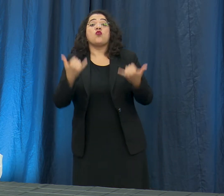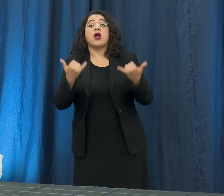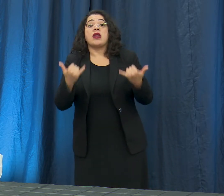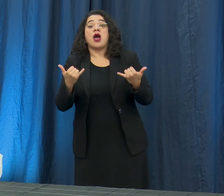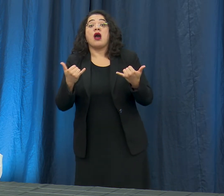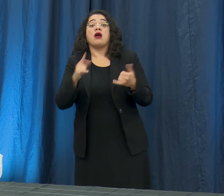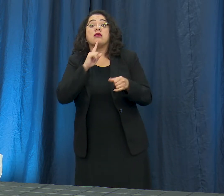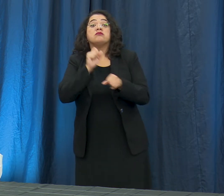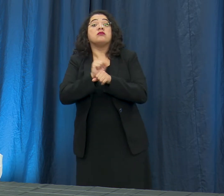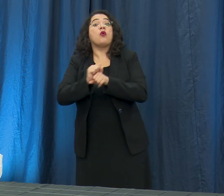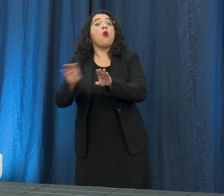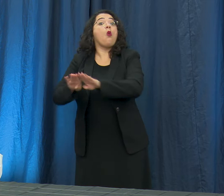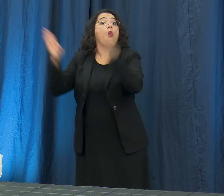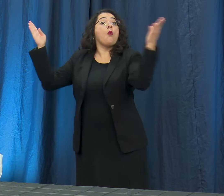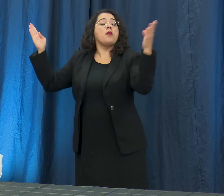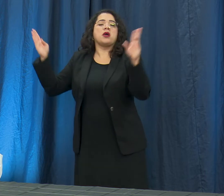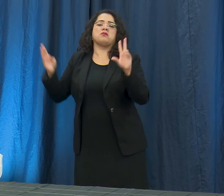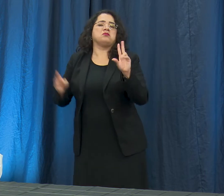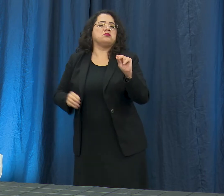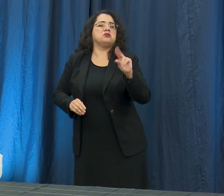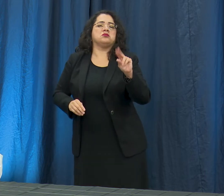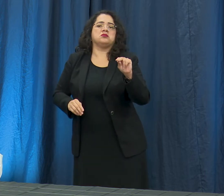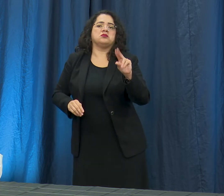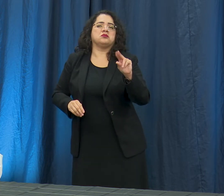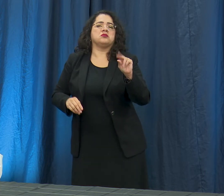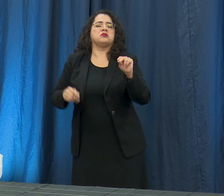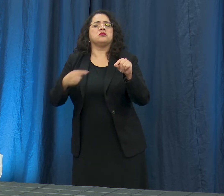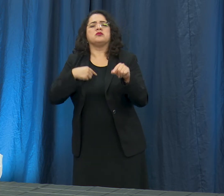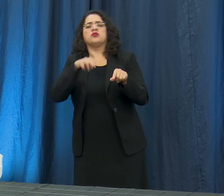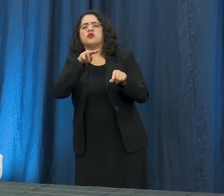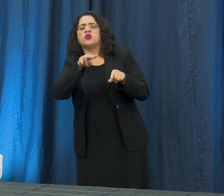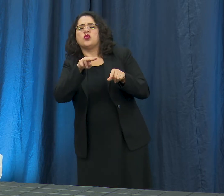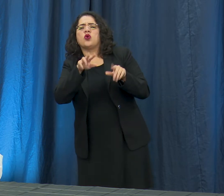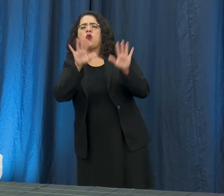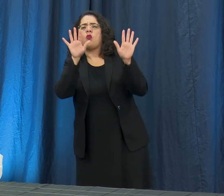heat index and it looks like things are gonna hold steady, where they won't need